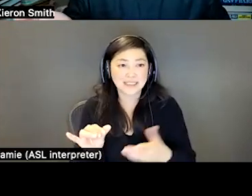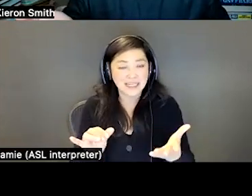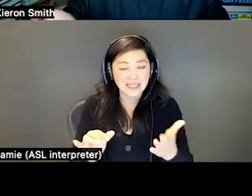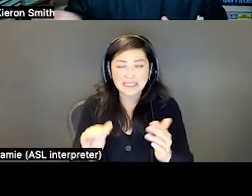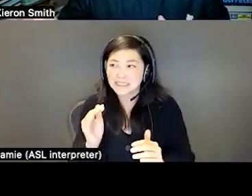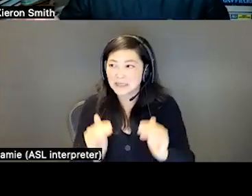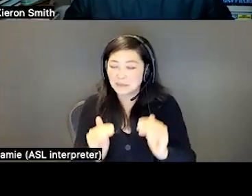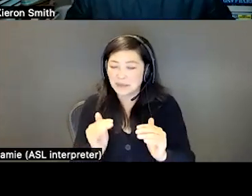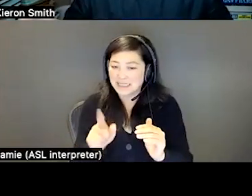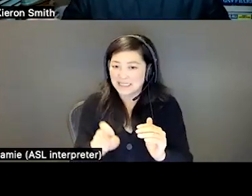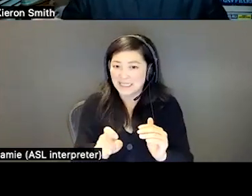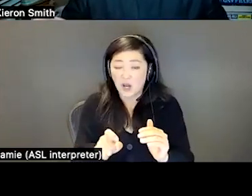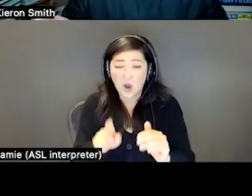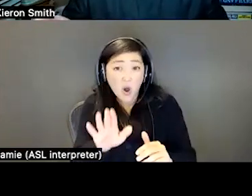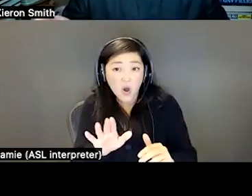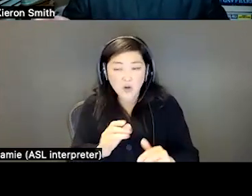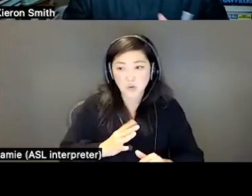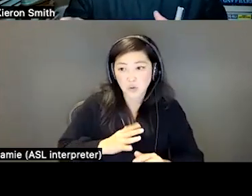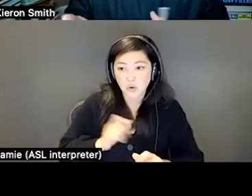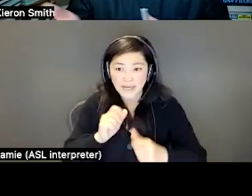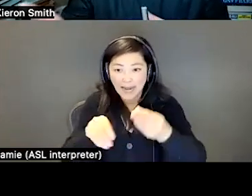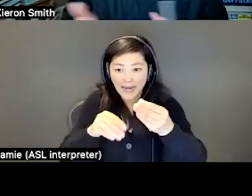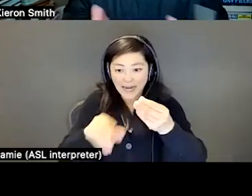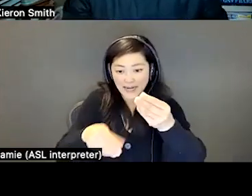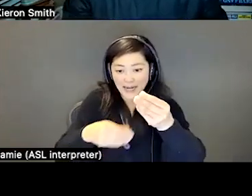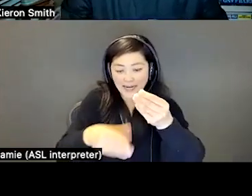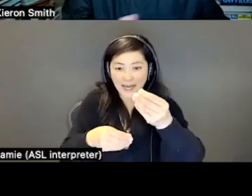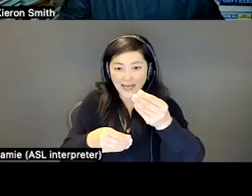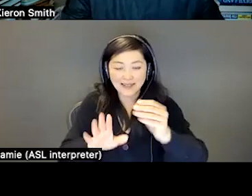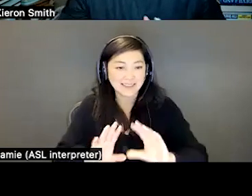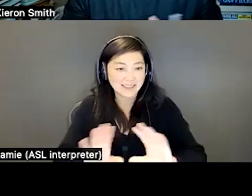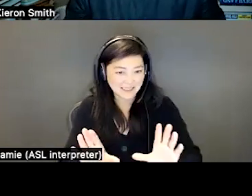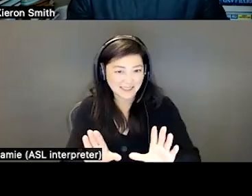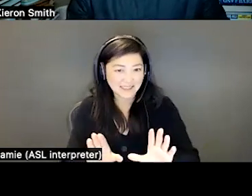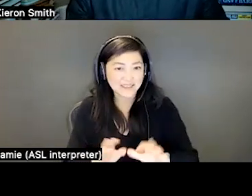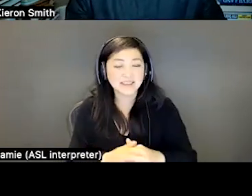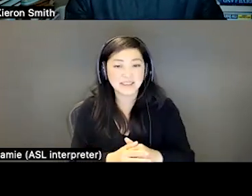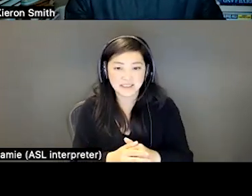great for this and this and this." And we see this coming out in different parts of the metadata now.